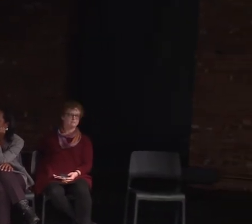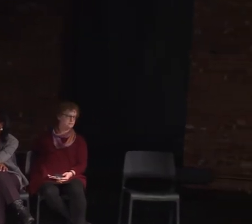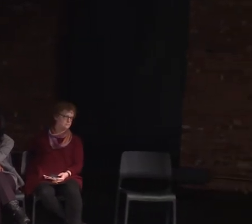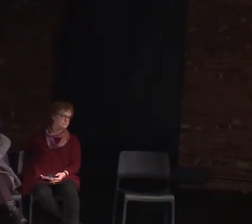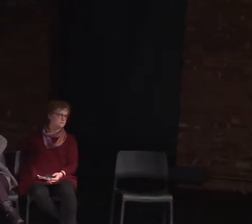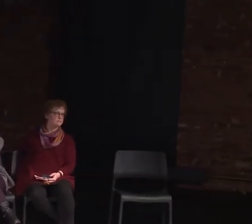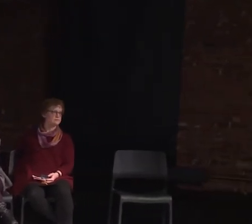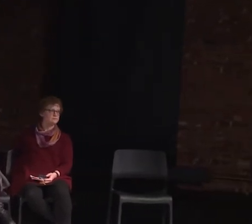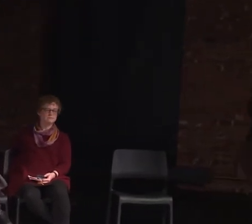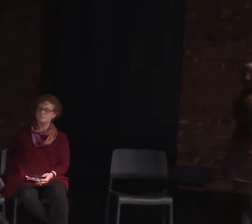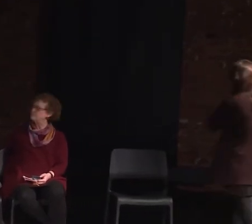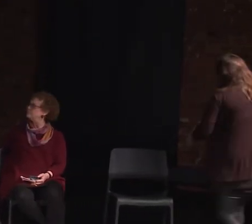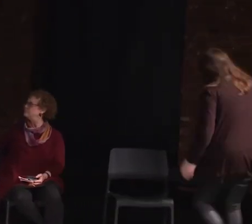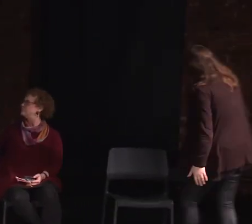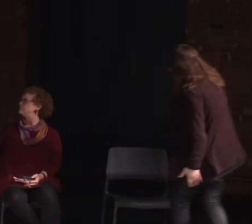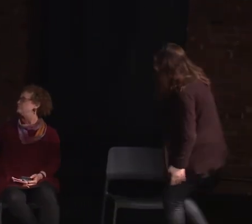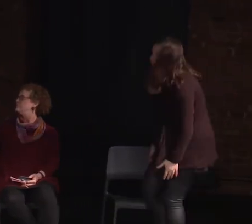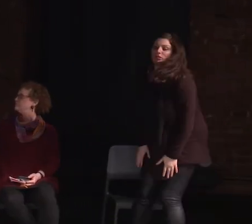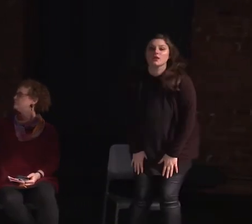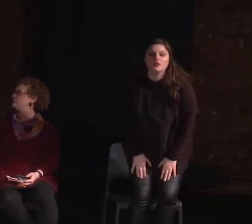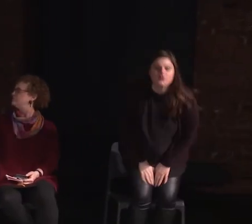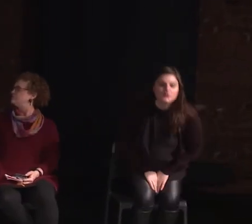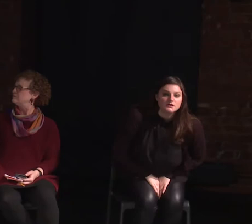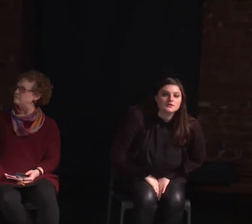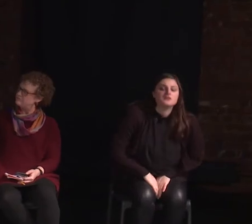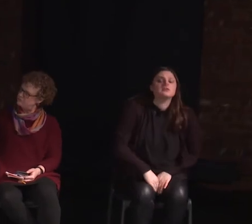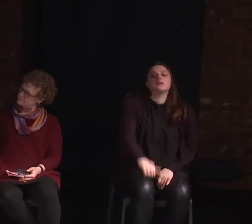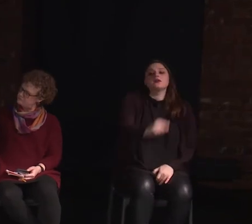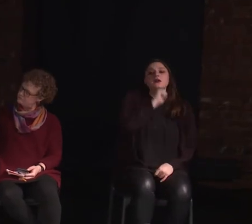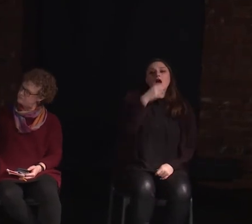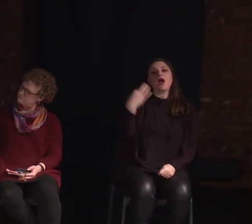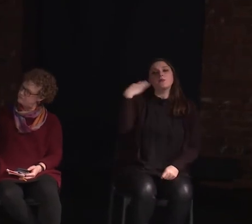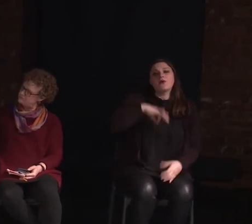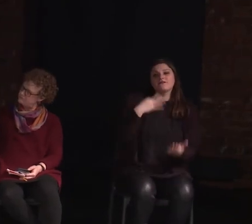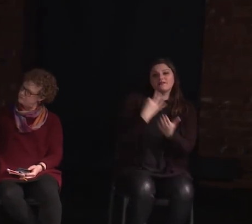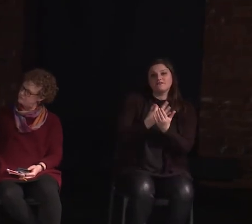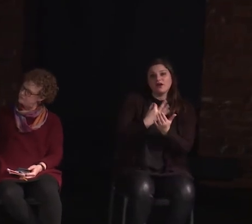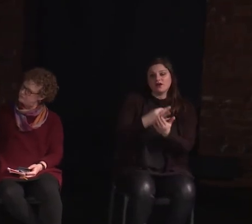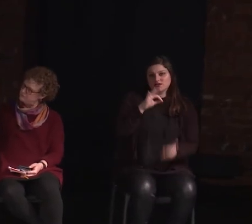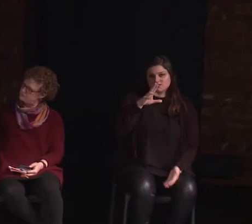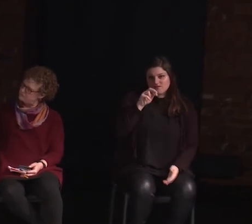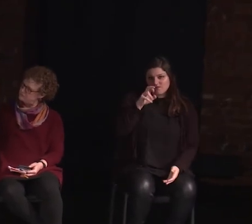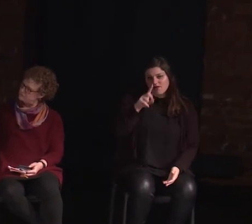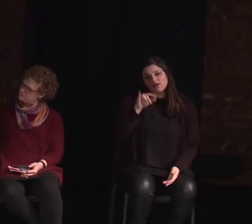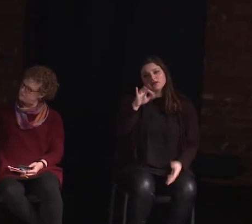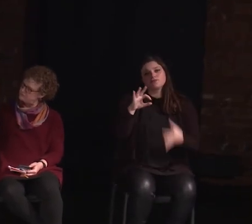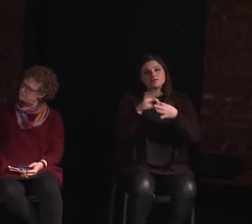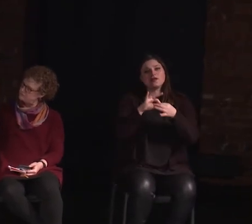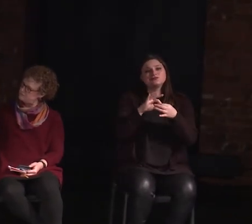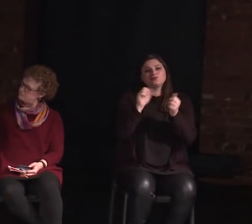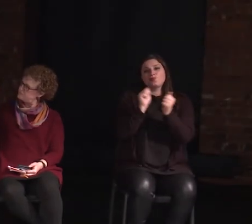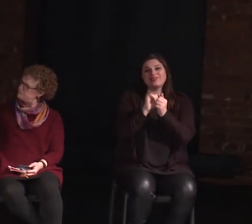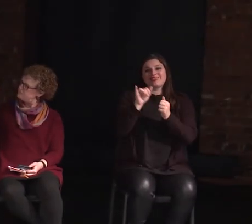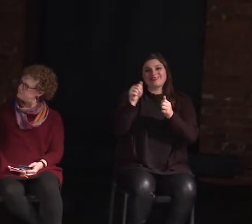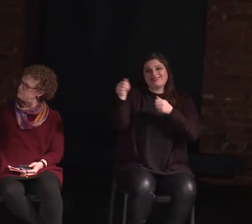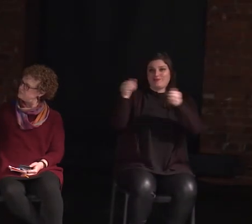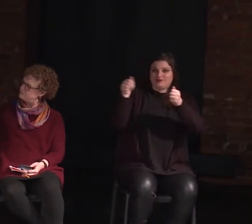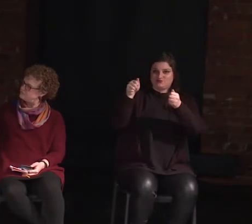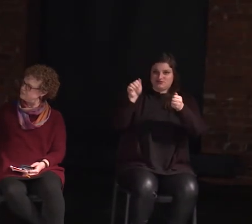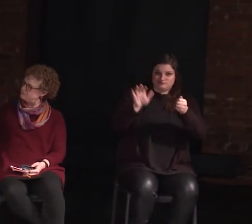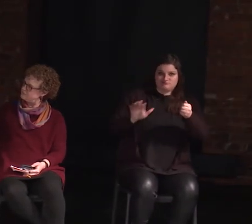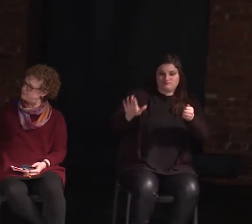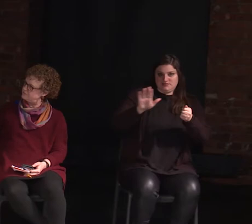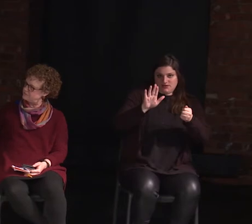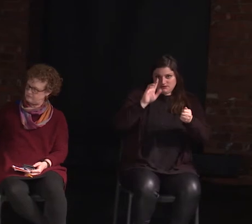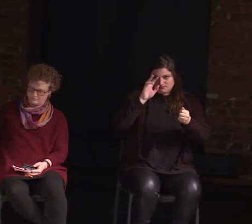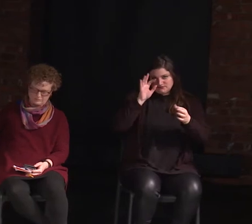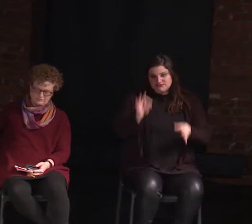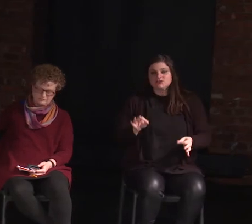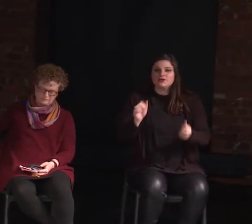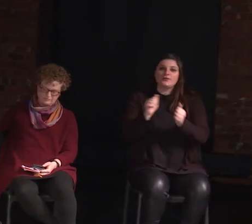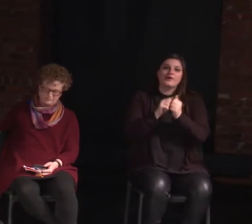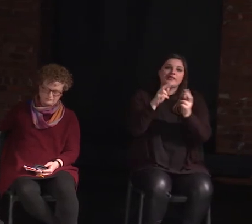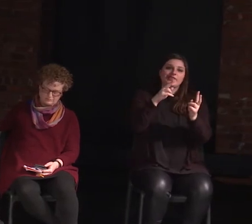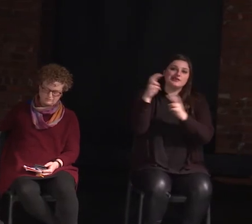Nonprofit Finance Fund-- related to the administration, in some ways, issues of equity for us has